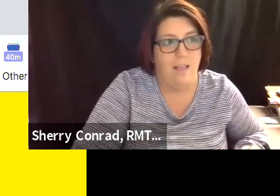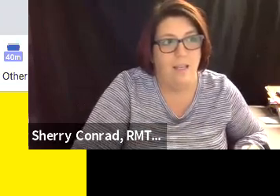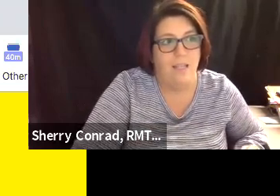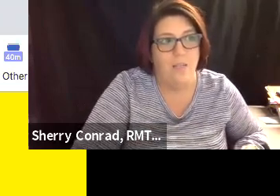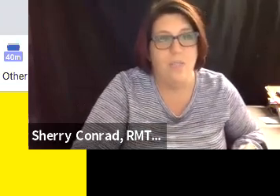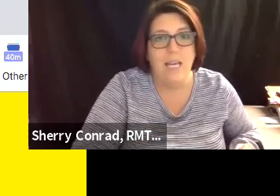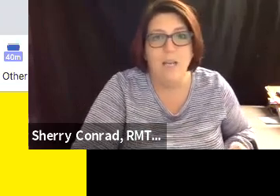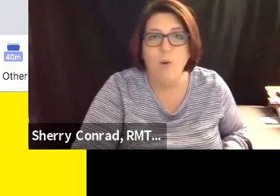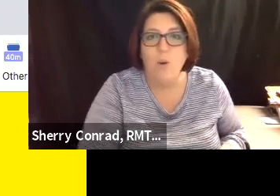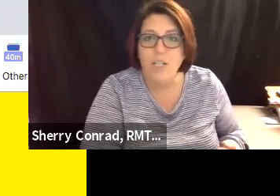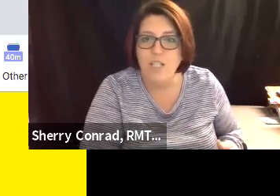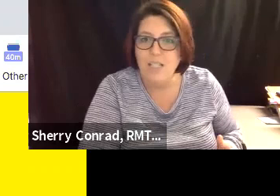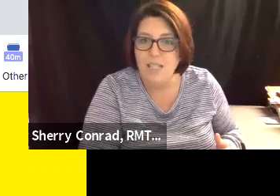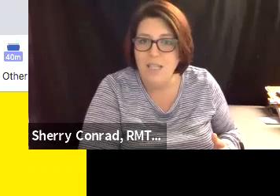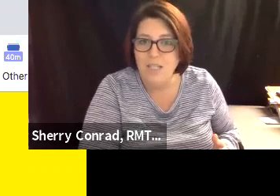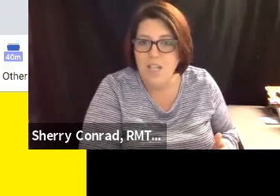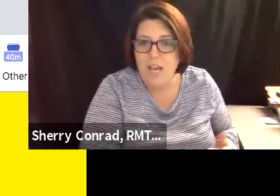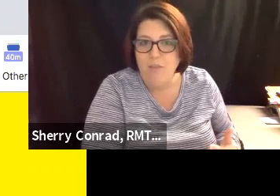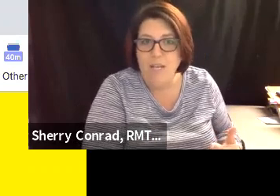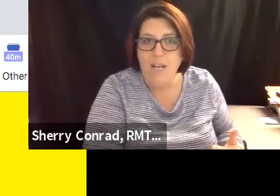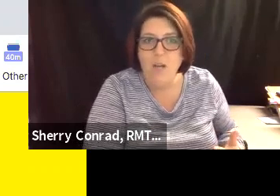I don't see any more questions in the chat right now